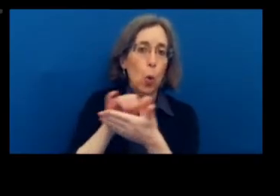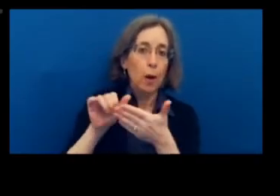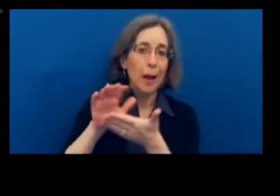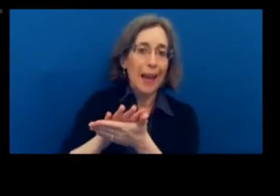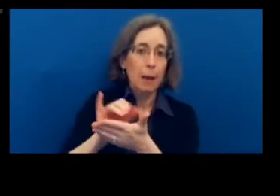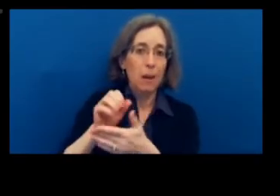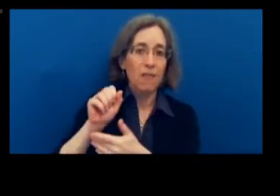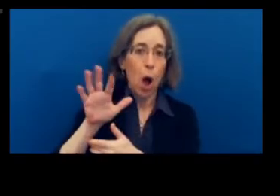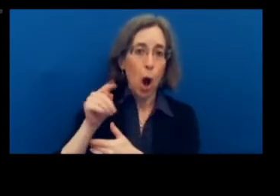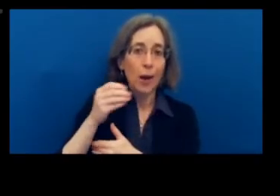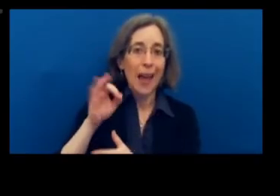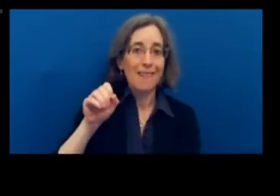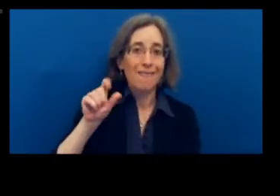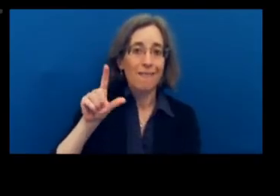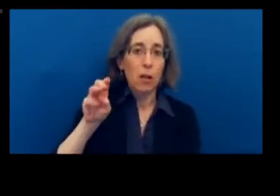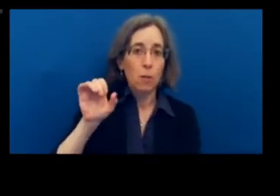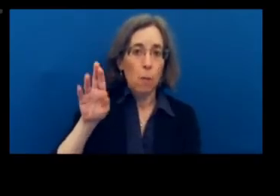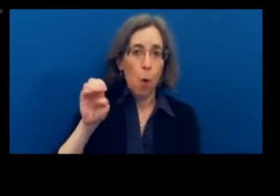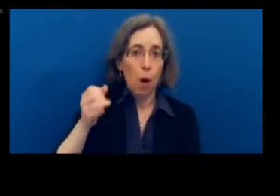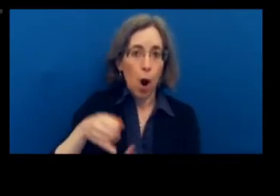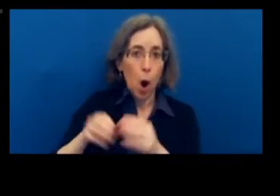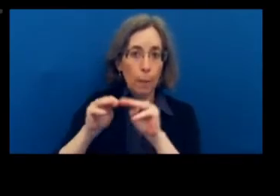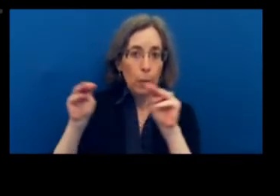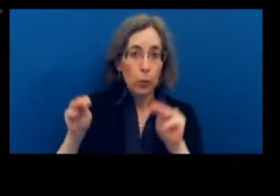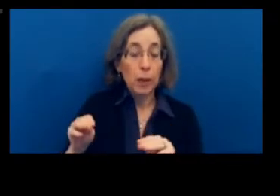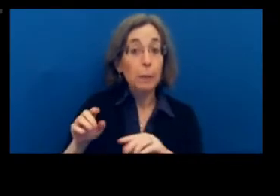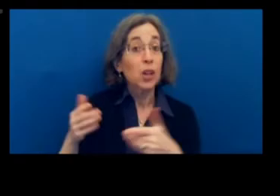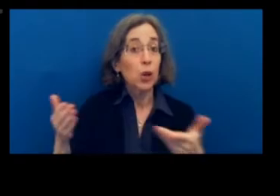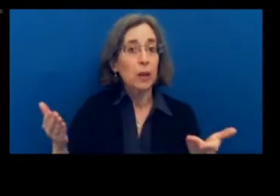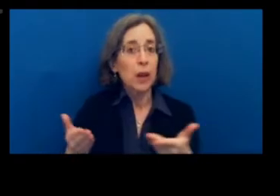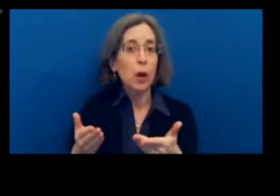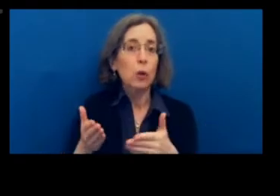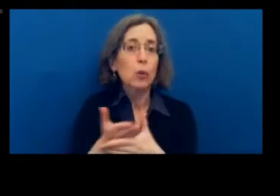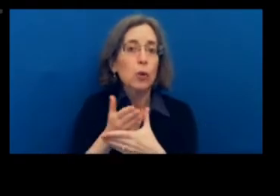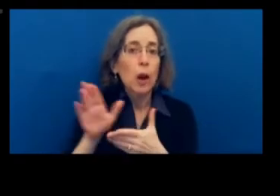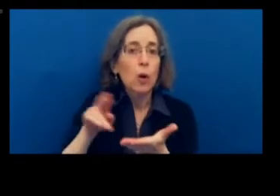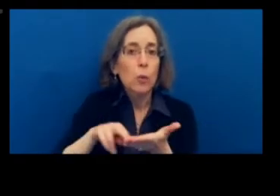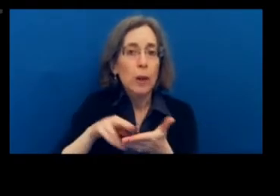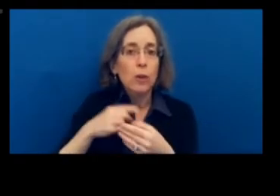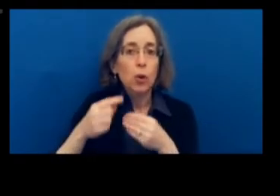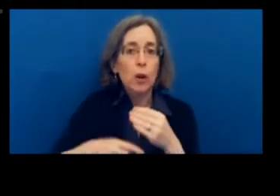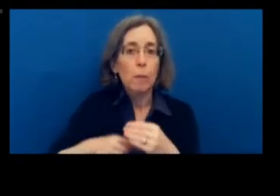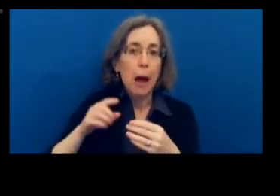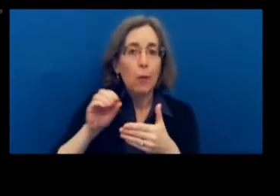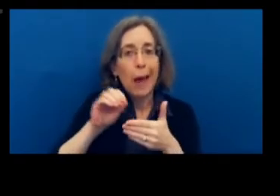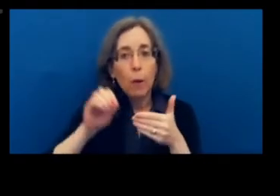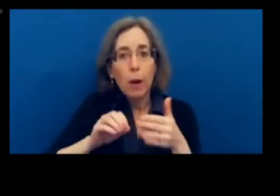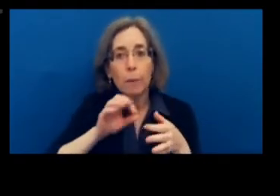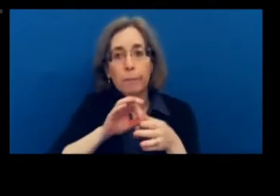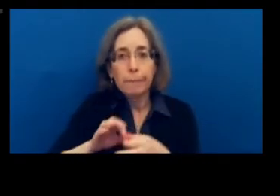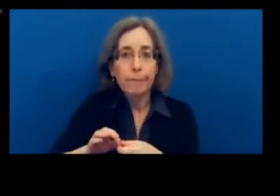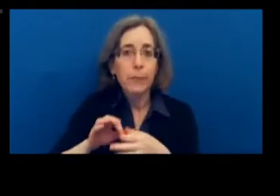SHE JOINS US AS THE 2020 DEBAKEY